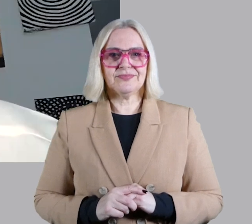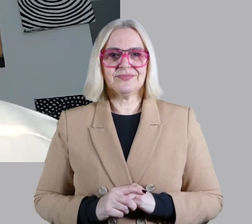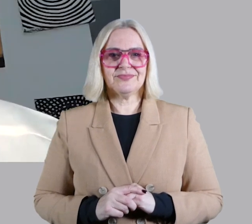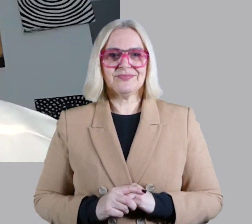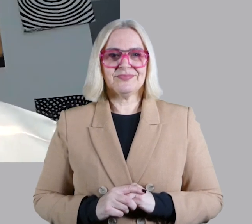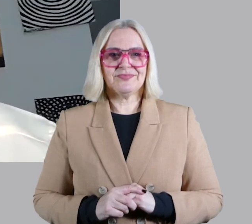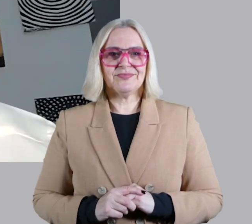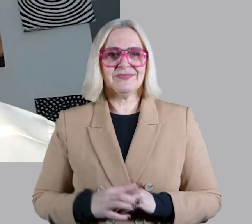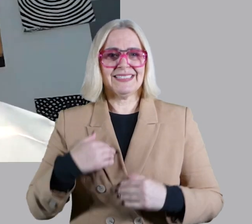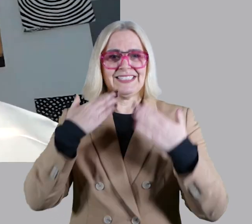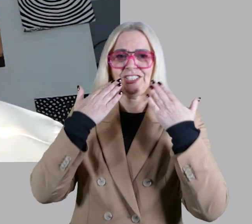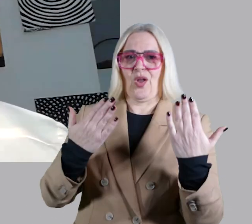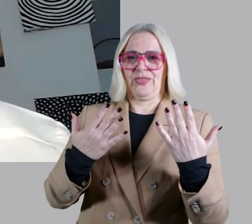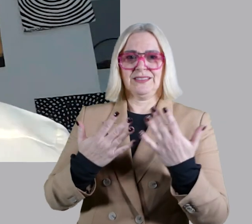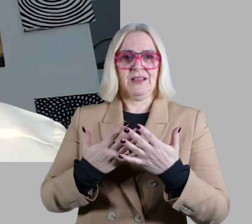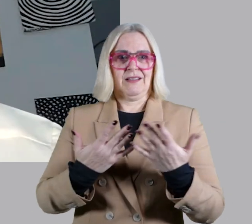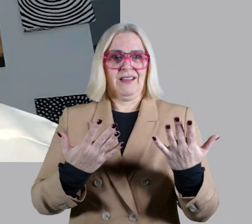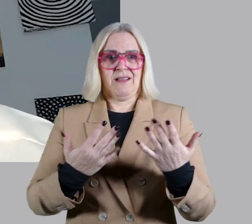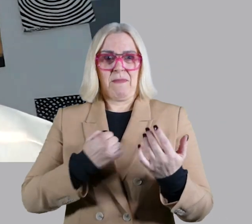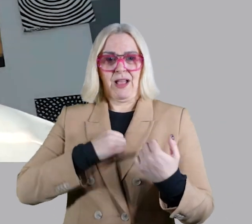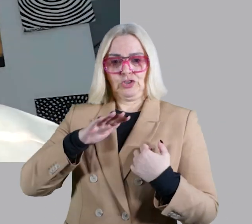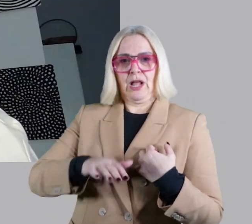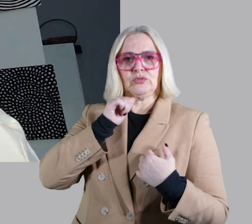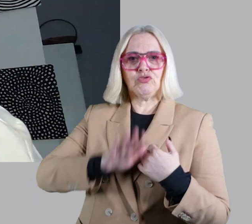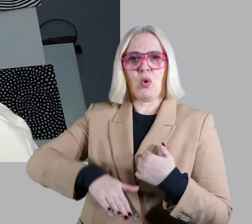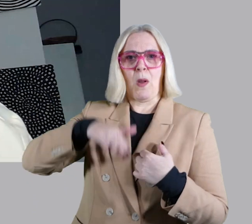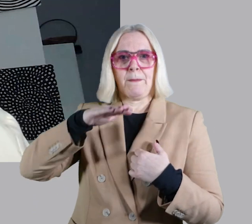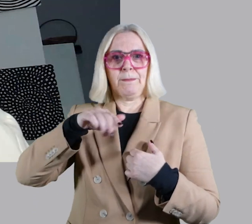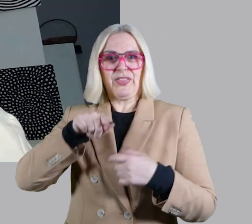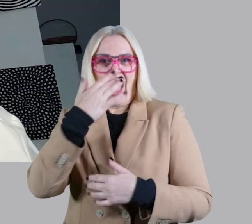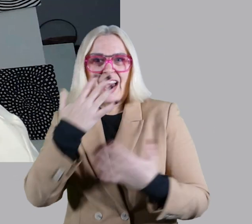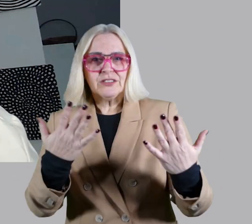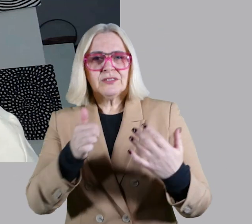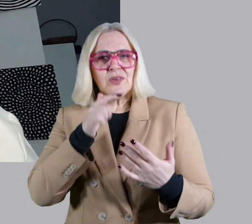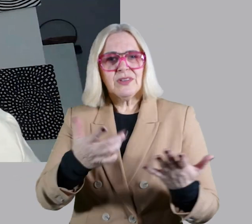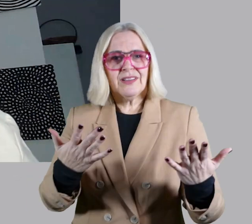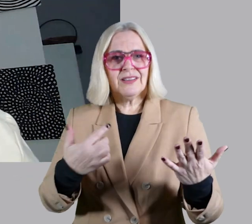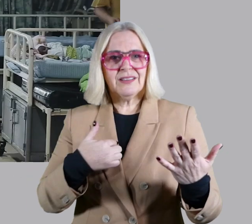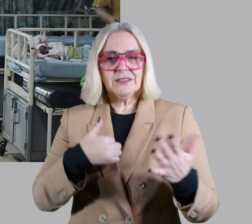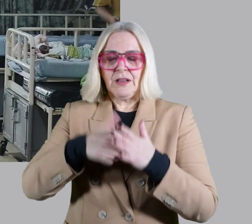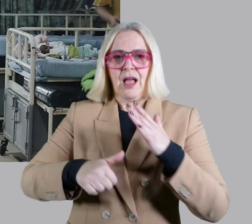I didn't know that my child could grow to that age. You know, I even started celebrating my birthday in the ward.